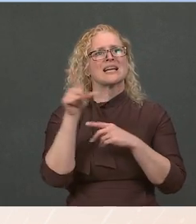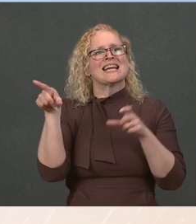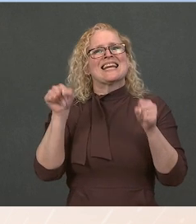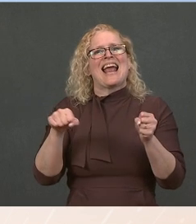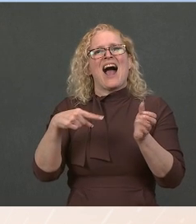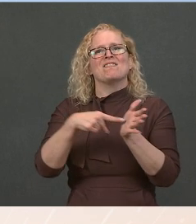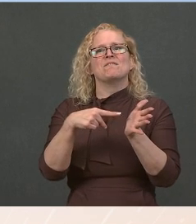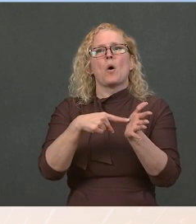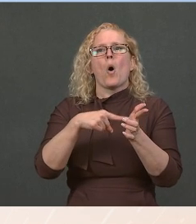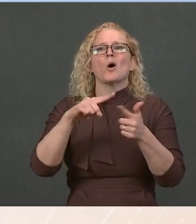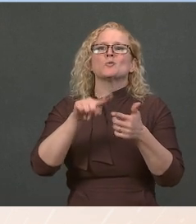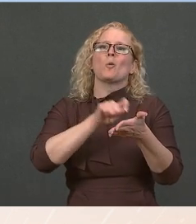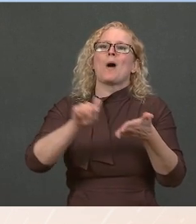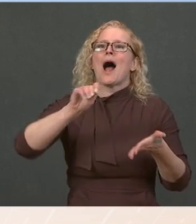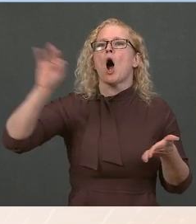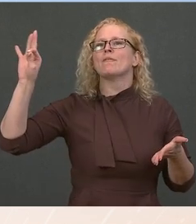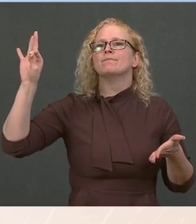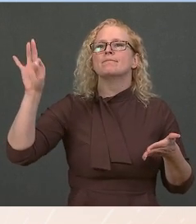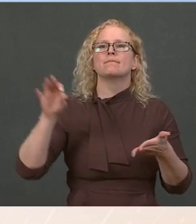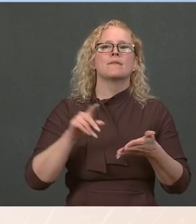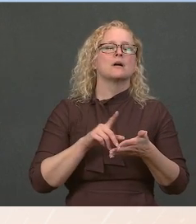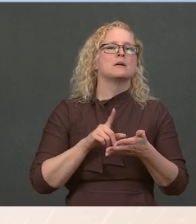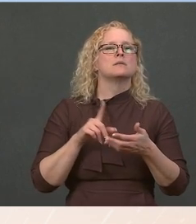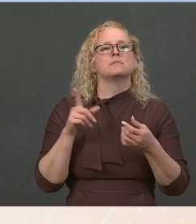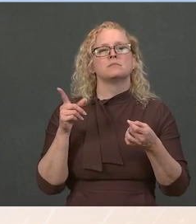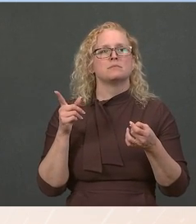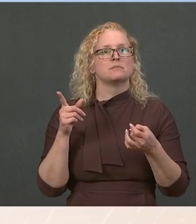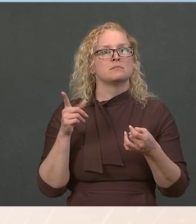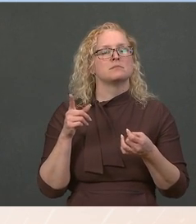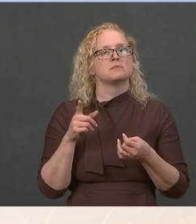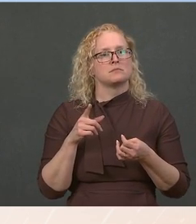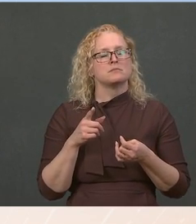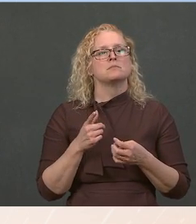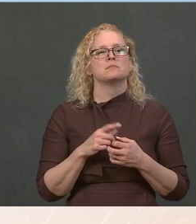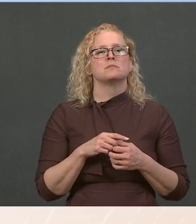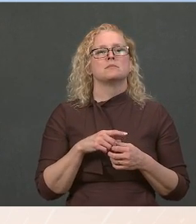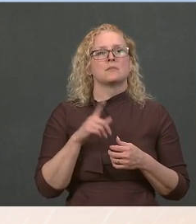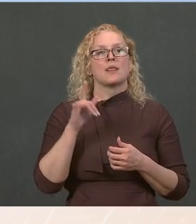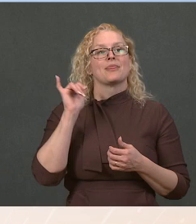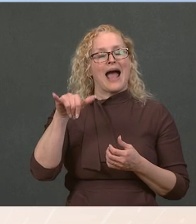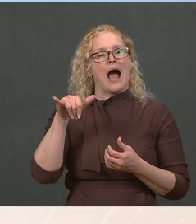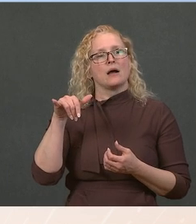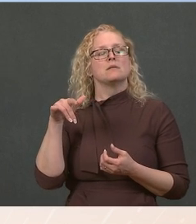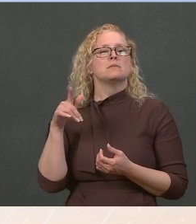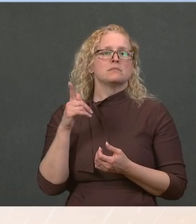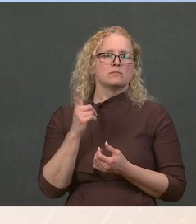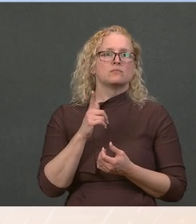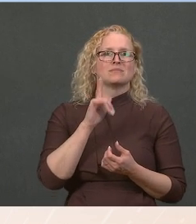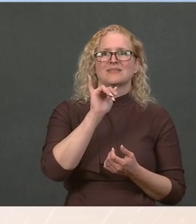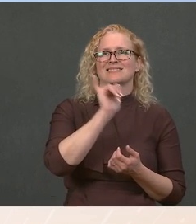would see their deductions cut back and pay more over time. This is one part of an overall package, as you can imagine,